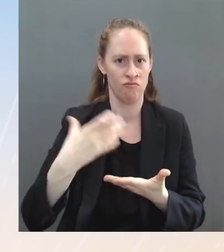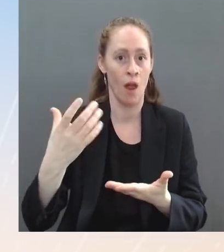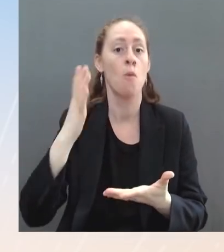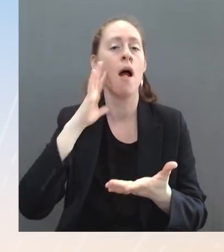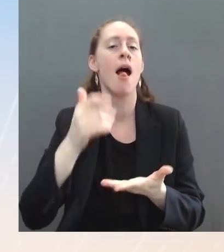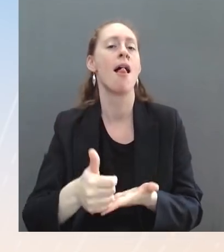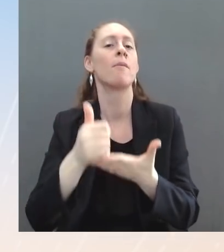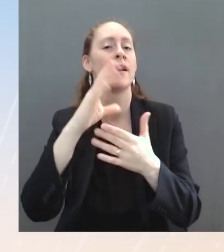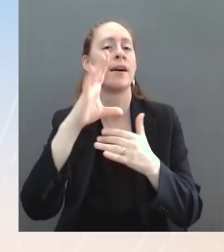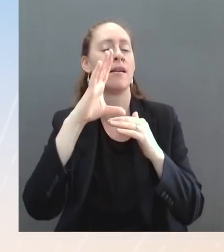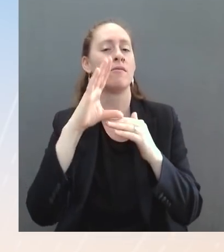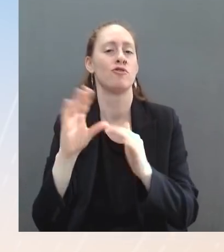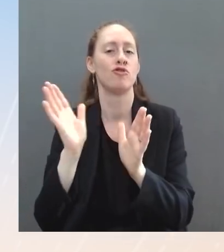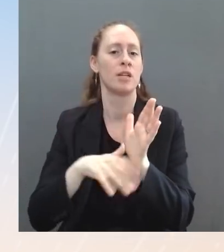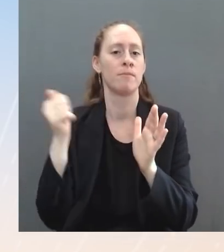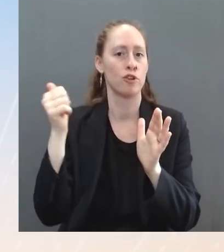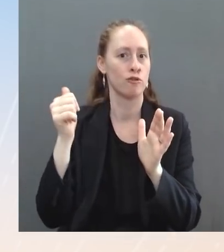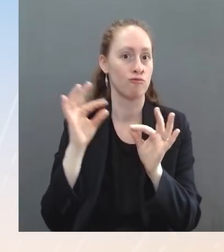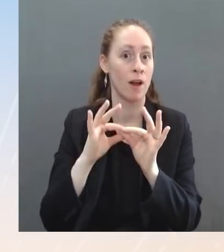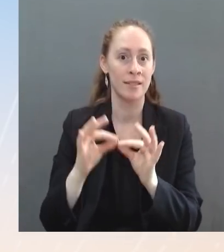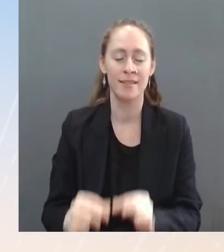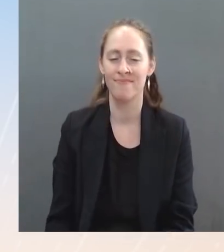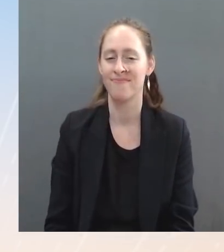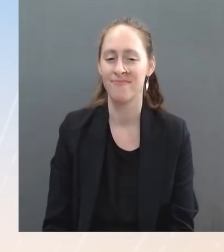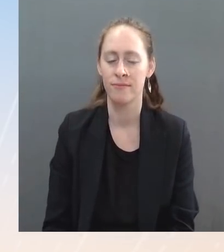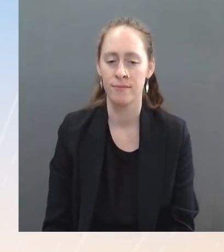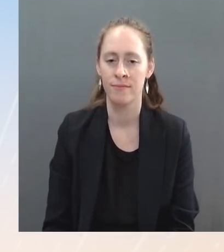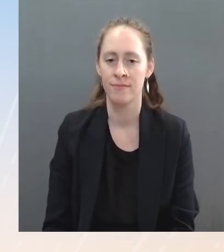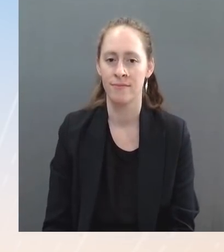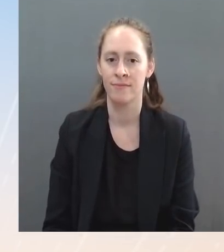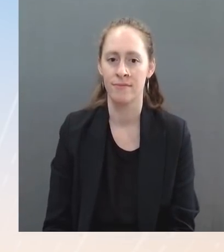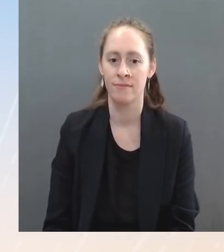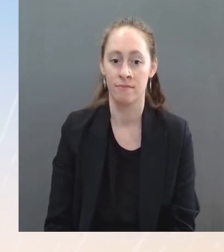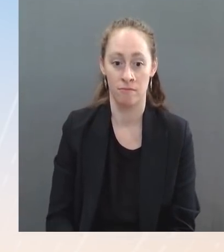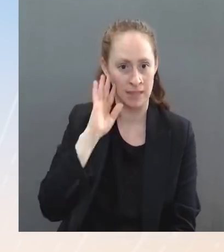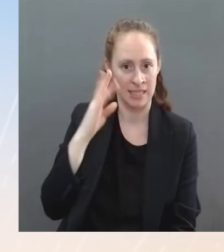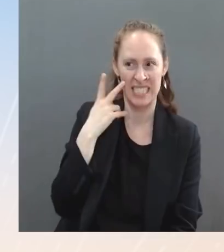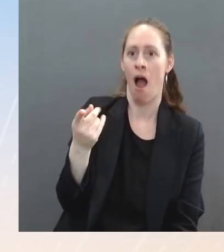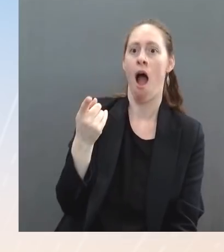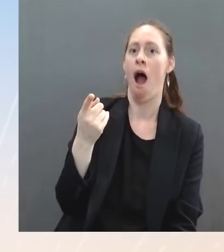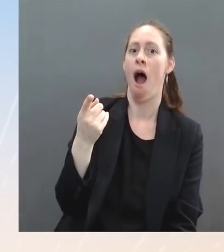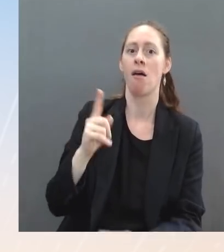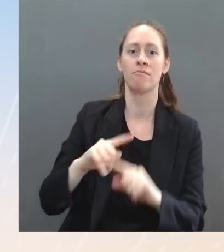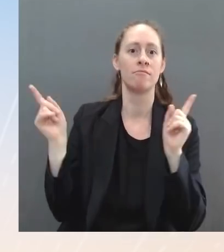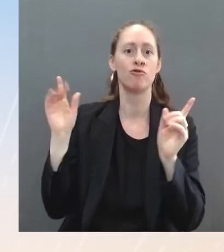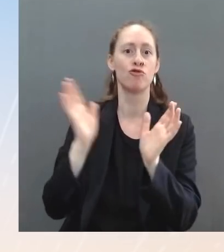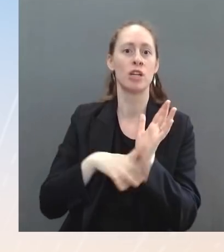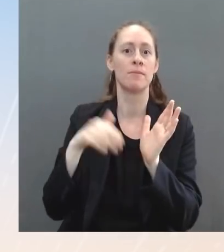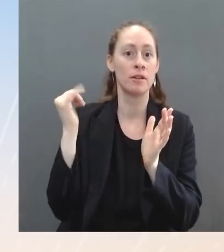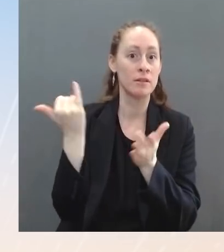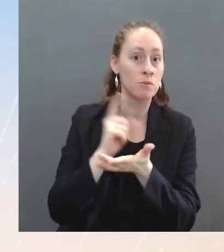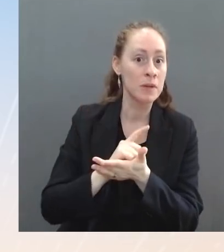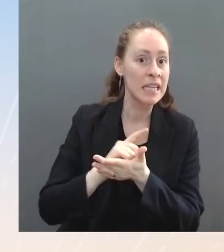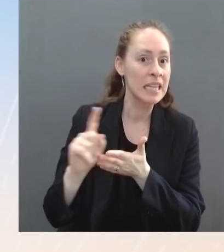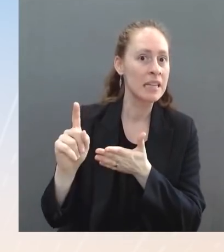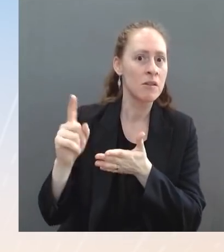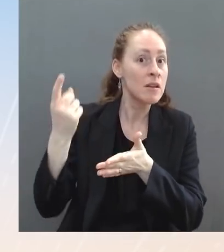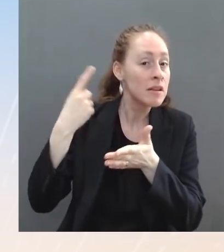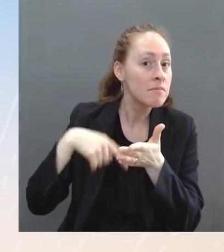but just for Americans who budget based on how much they have to spend on gasoline, what should they be bracing for?